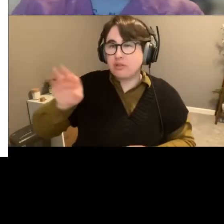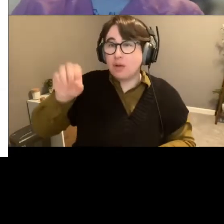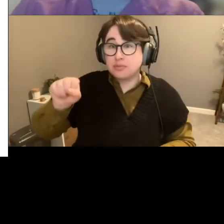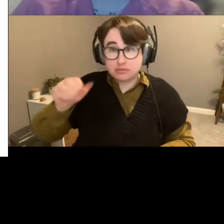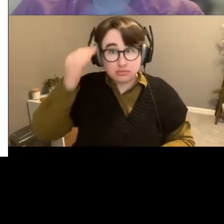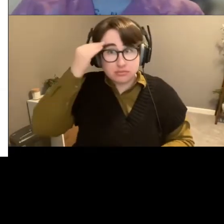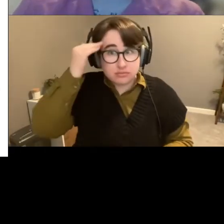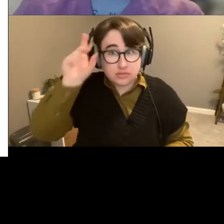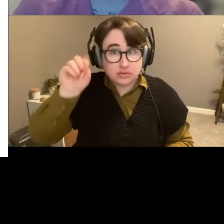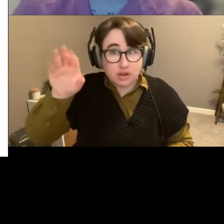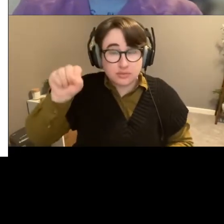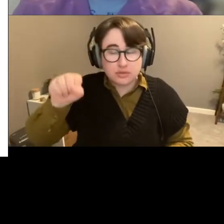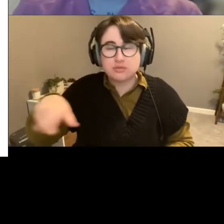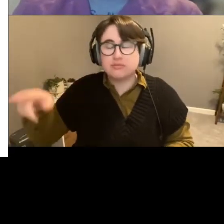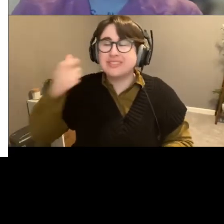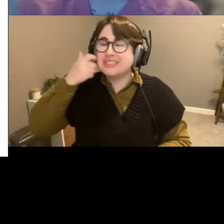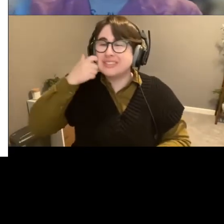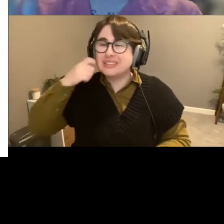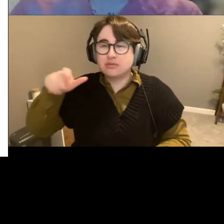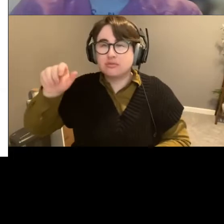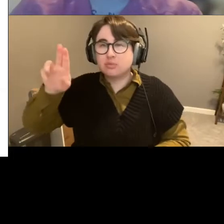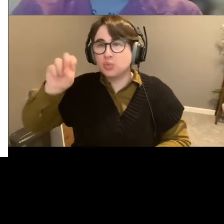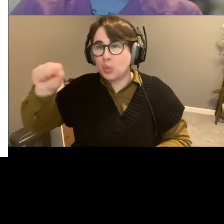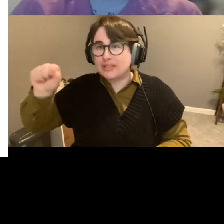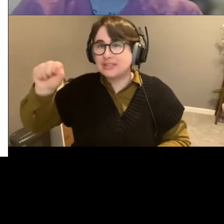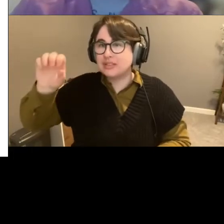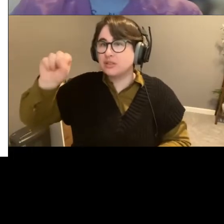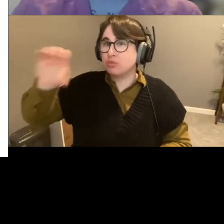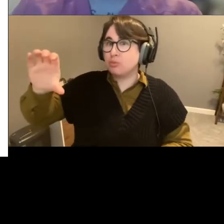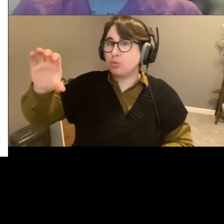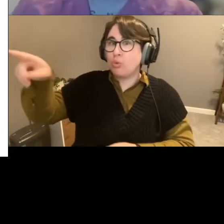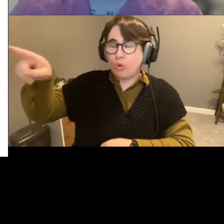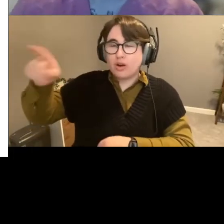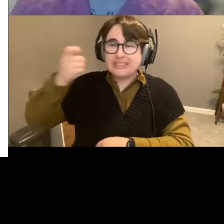is the Supreme Court decision that reversed Roe v. Wade